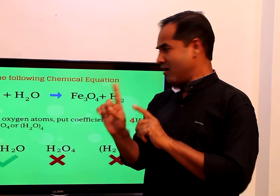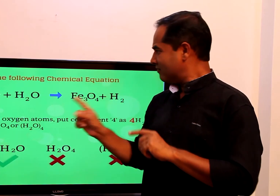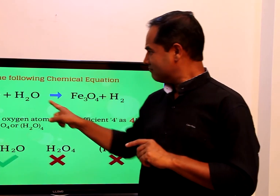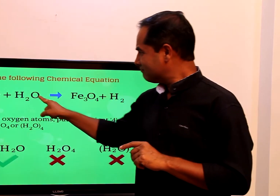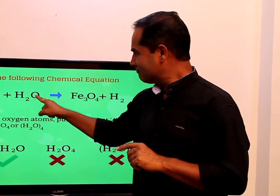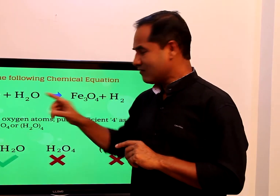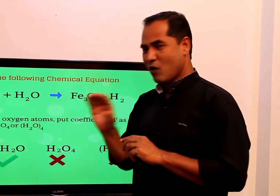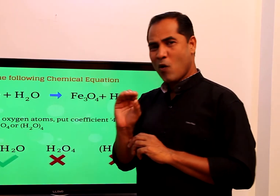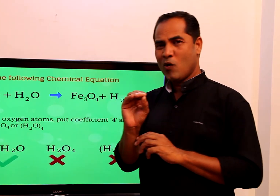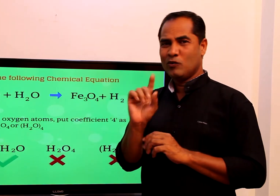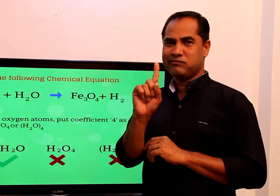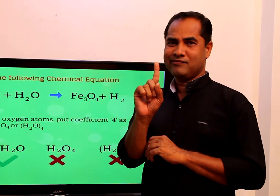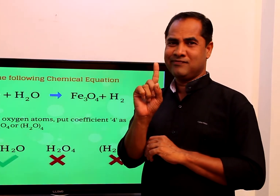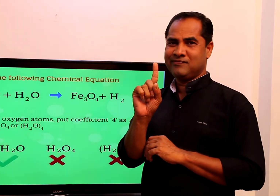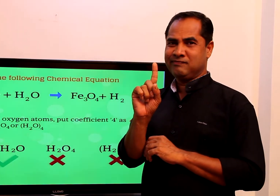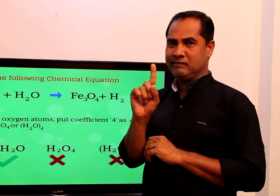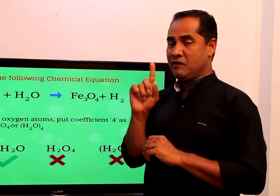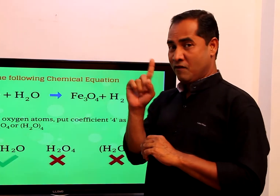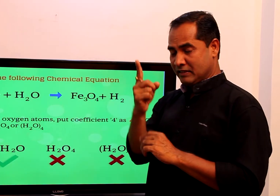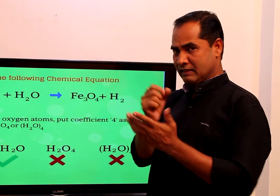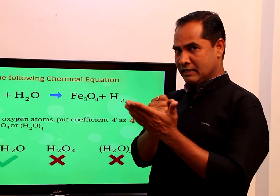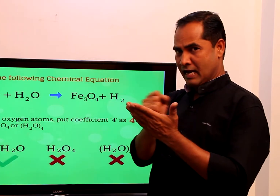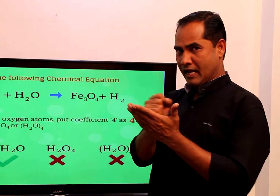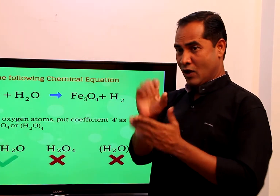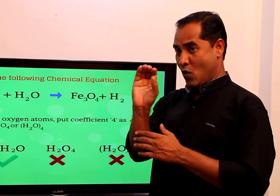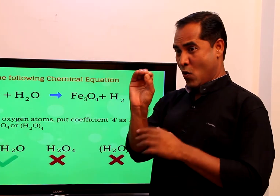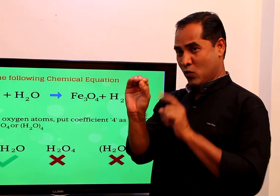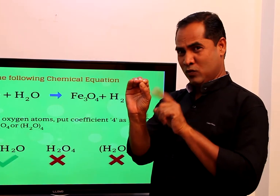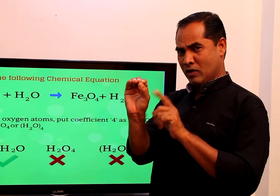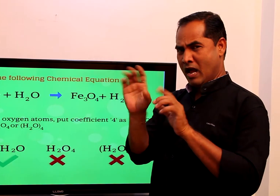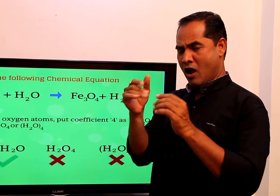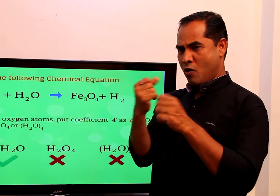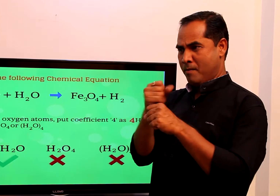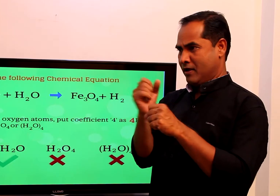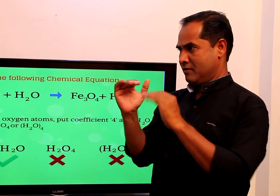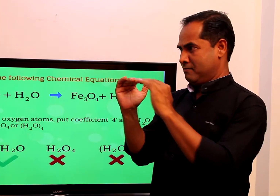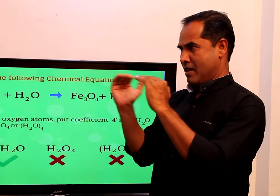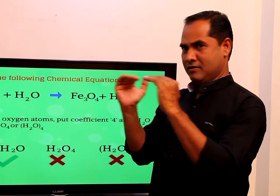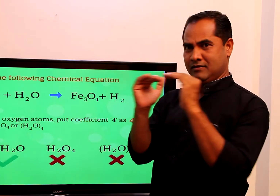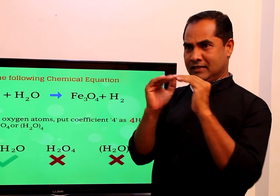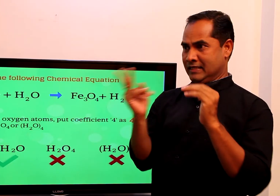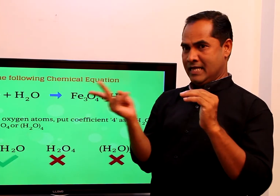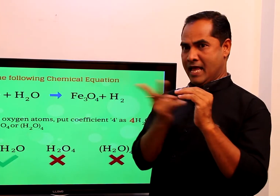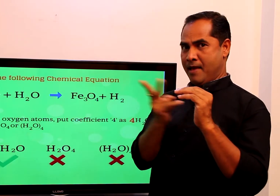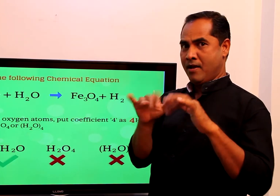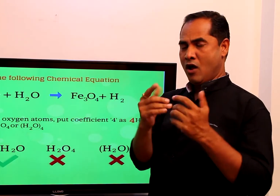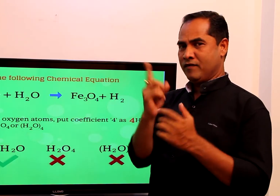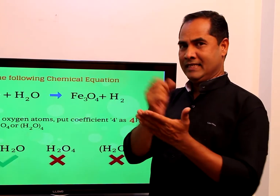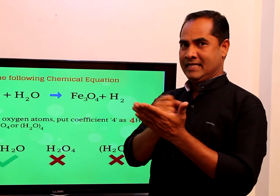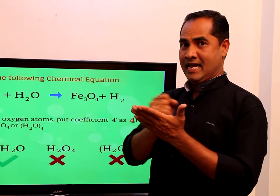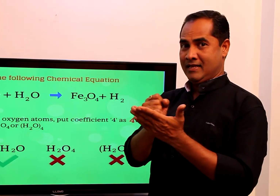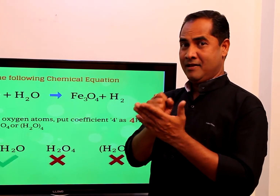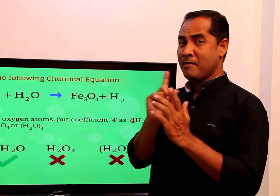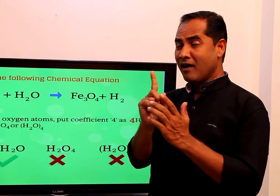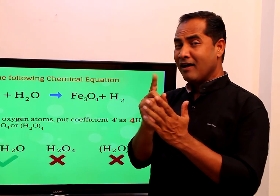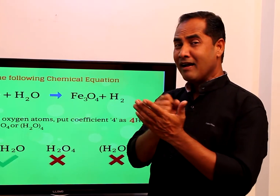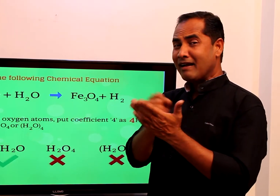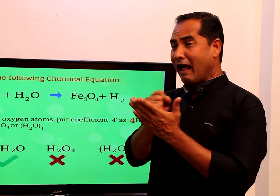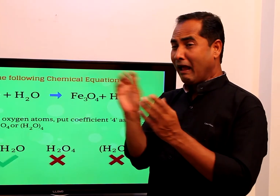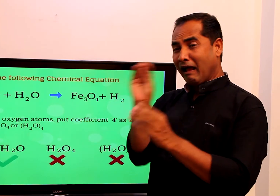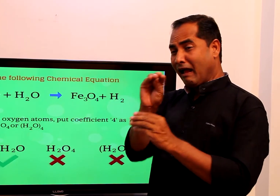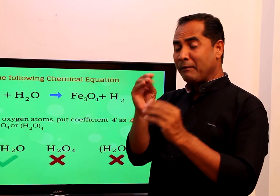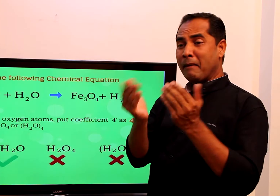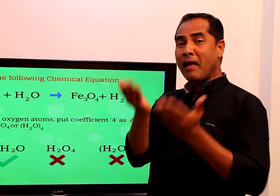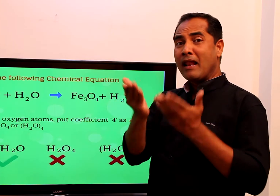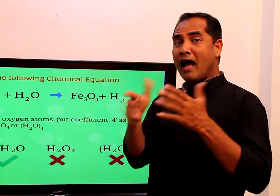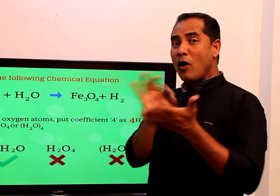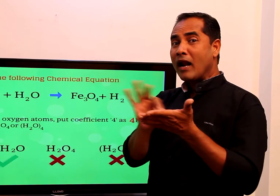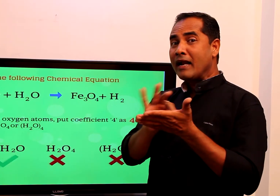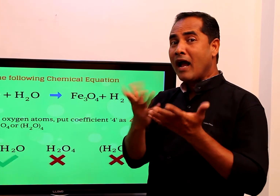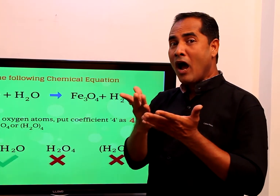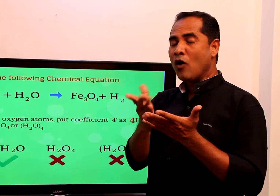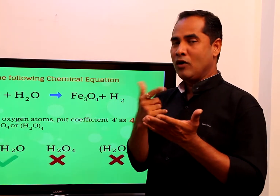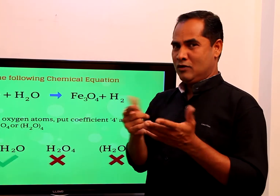O4, on left hand side it's only one. So we'll first try to balance this. Now how